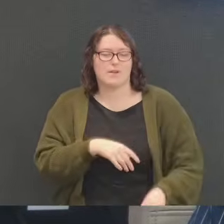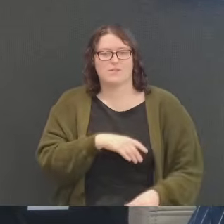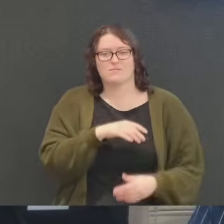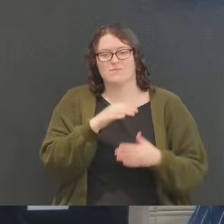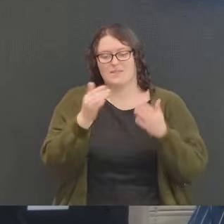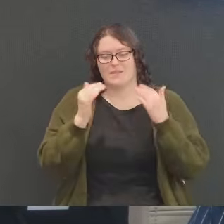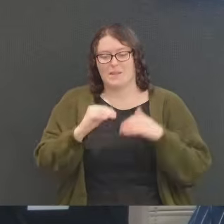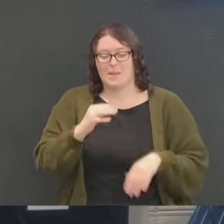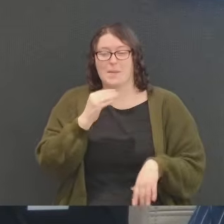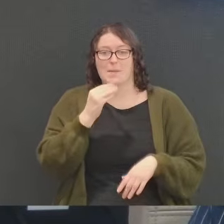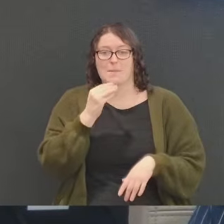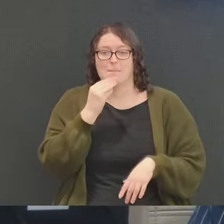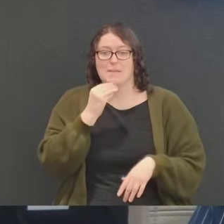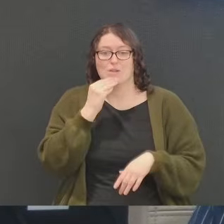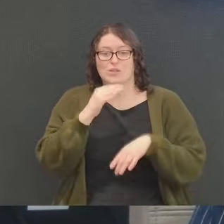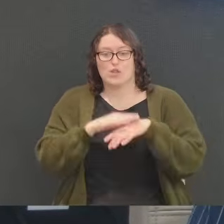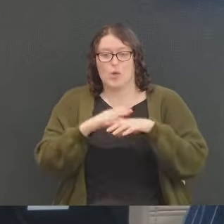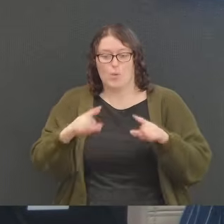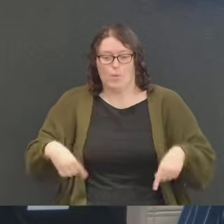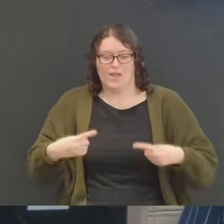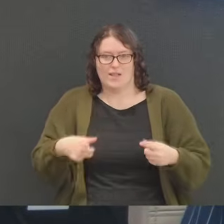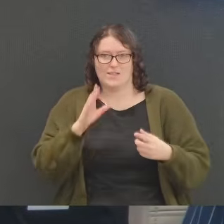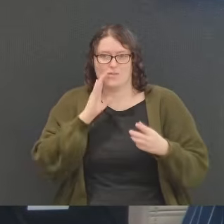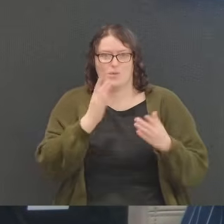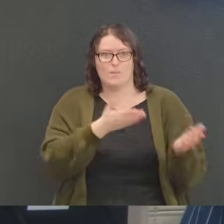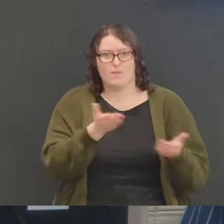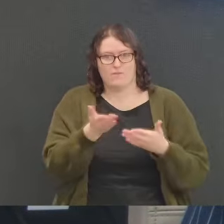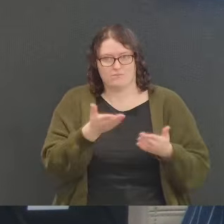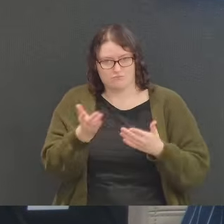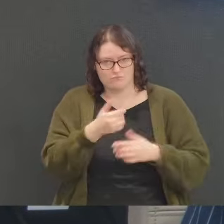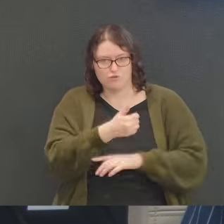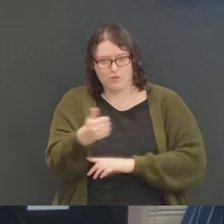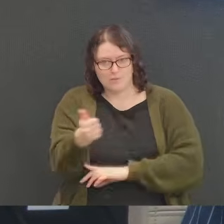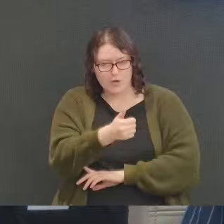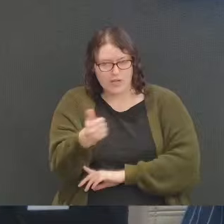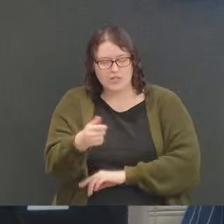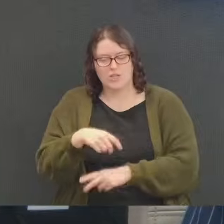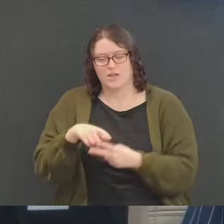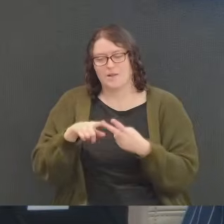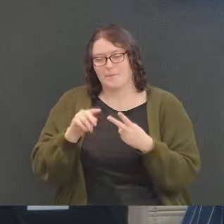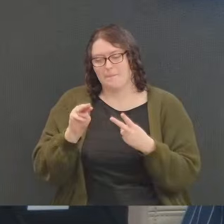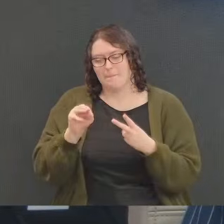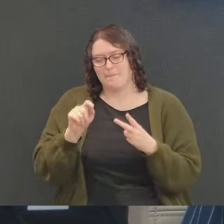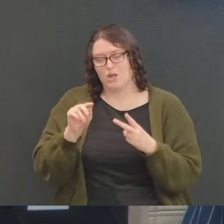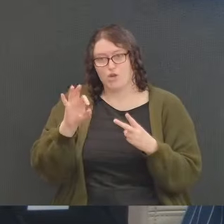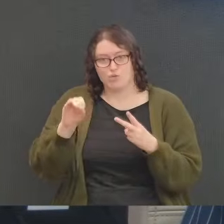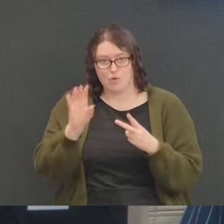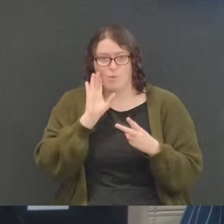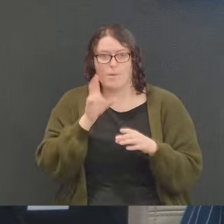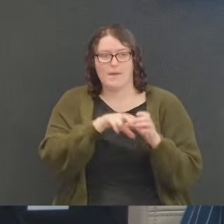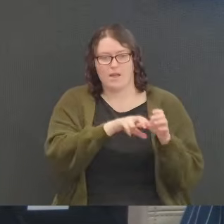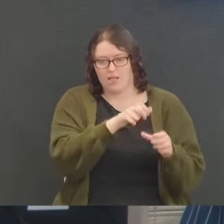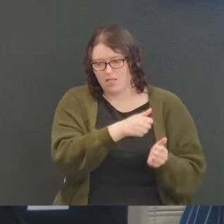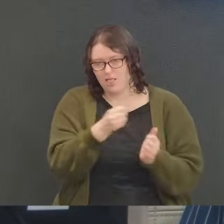provide some transportation. Metro is going to be providing some transportation as well. Um,